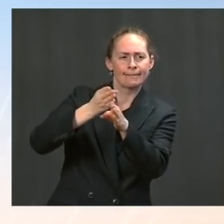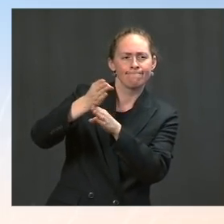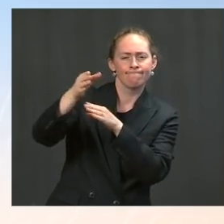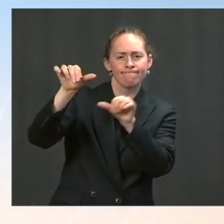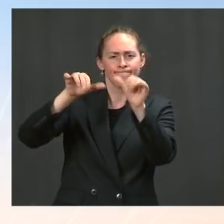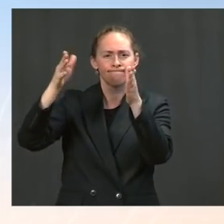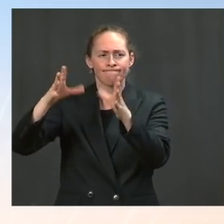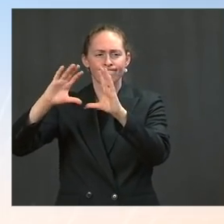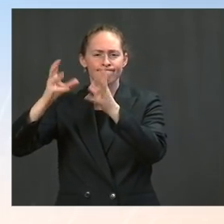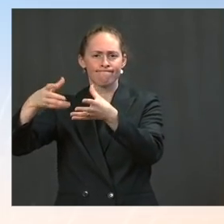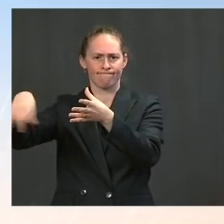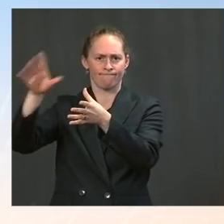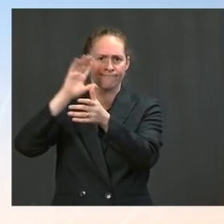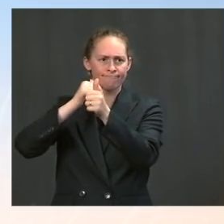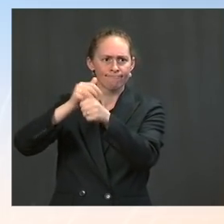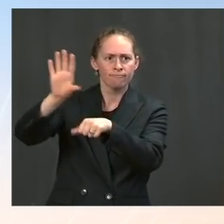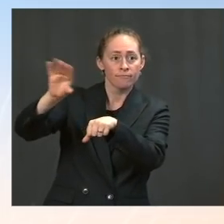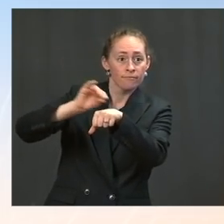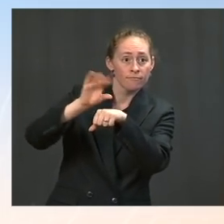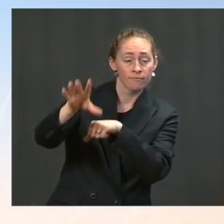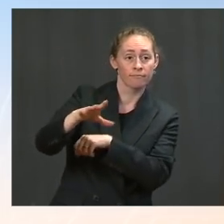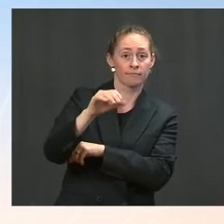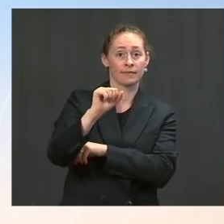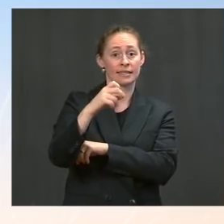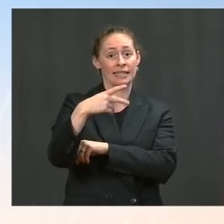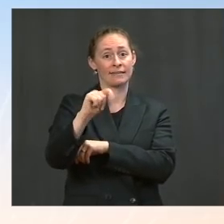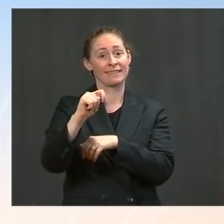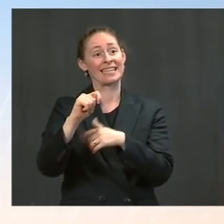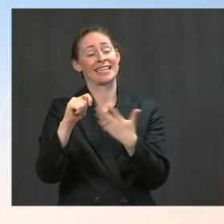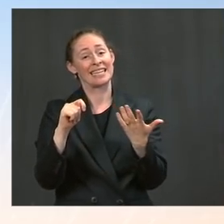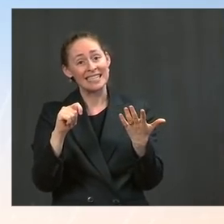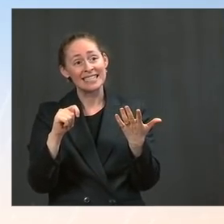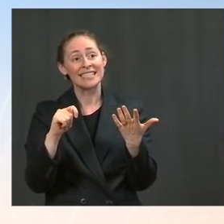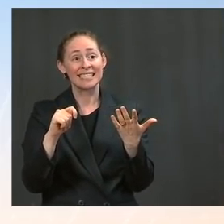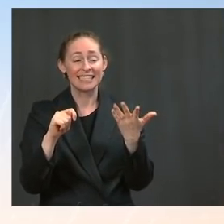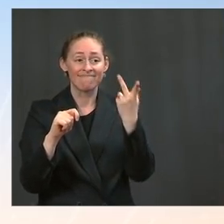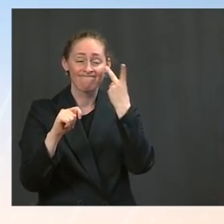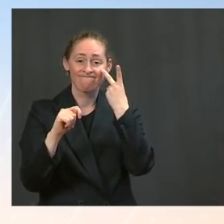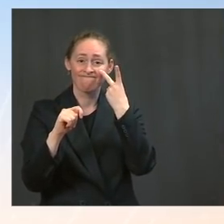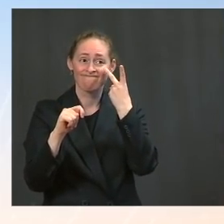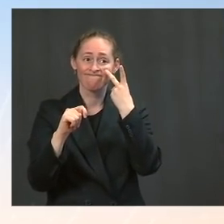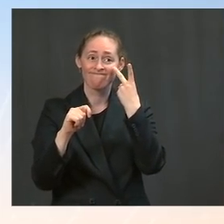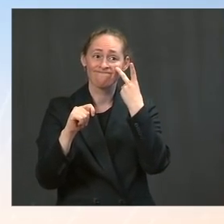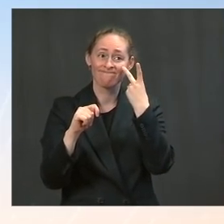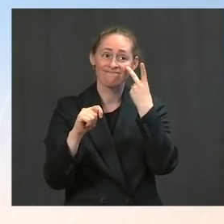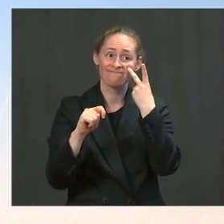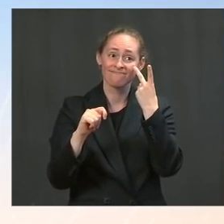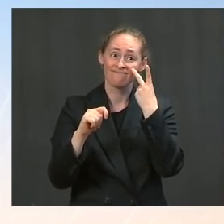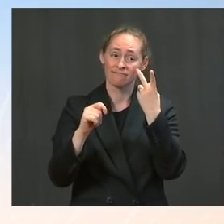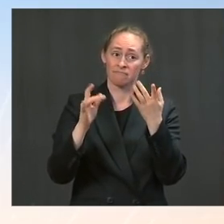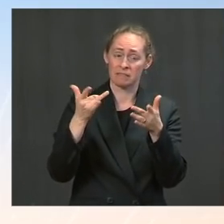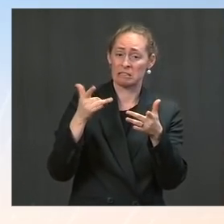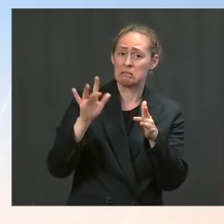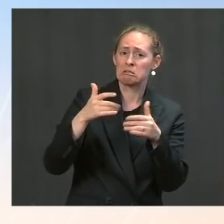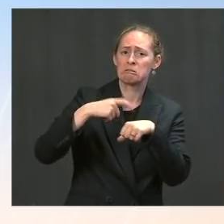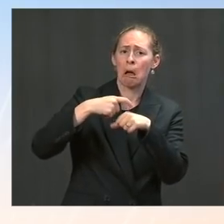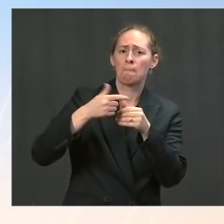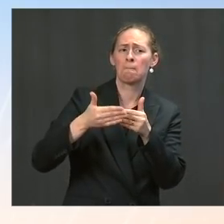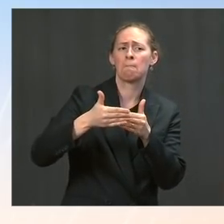Given we're talking about September, I know that feels like a short period of time away. It is actually some time away. But he'll continue to receive updates from them